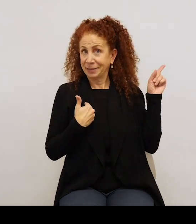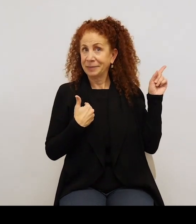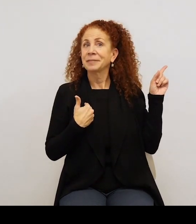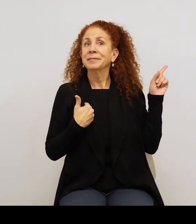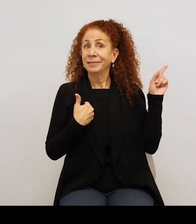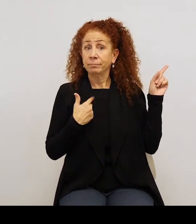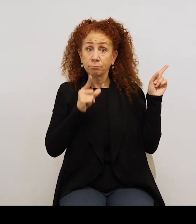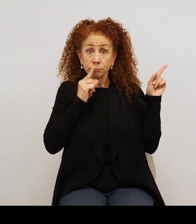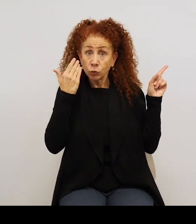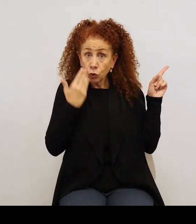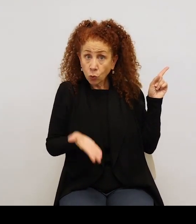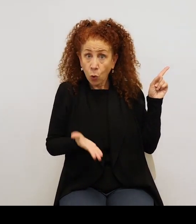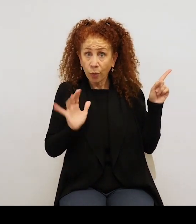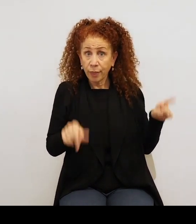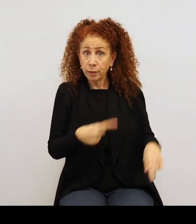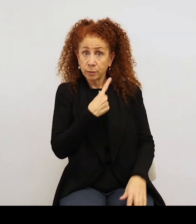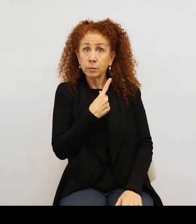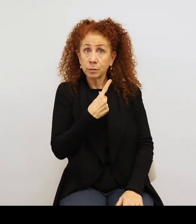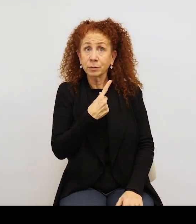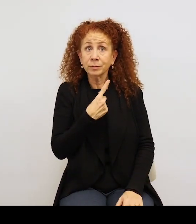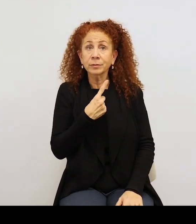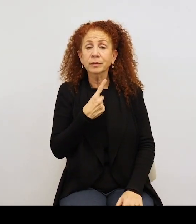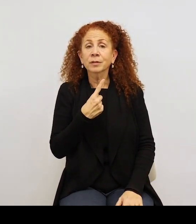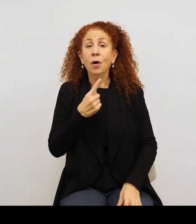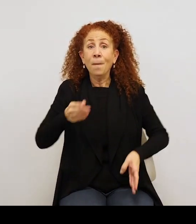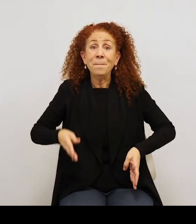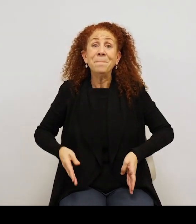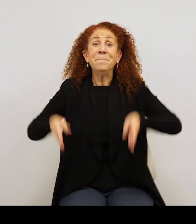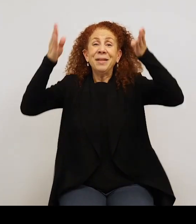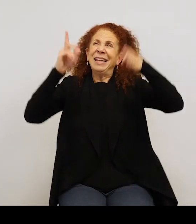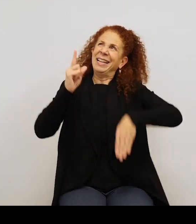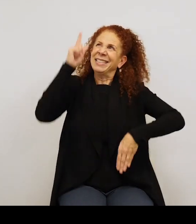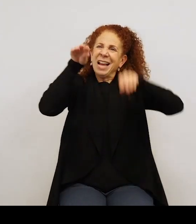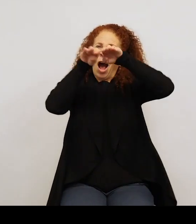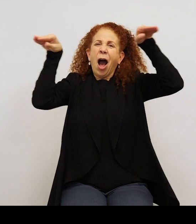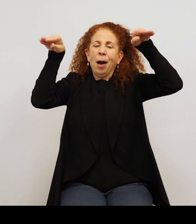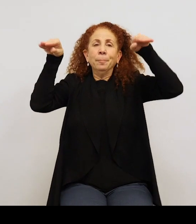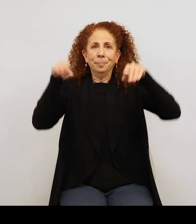And if you don't know where it is, it's on top of this building, the Walkie Talkie building.